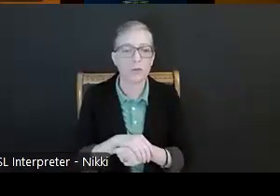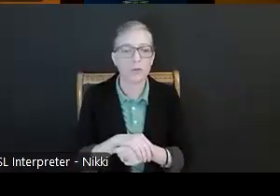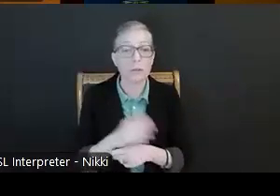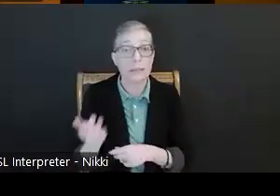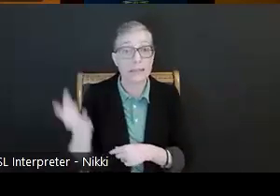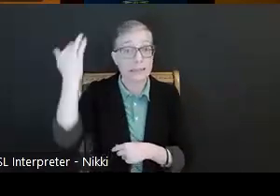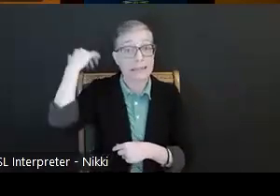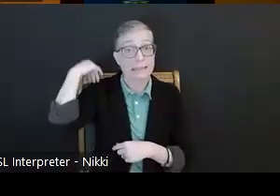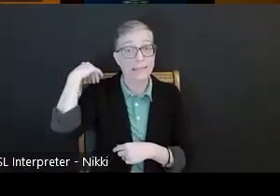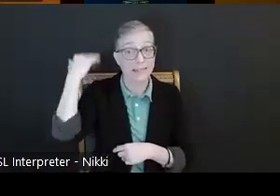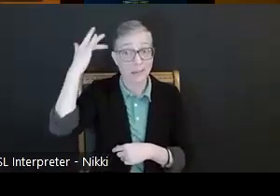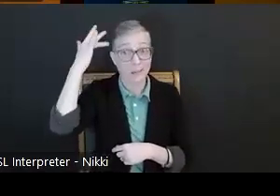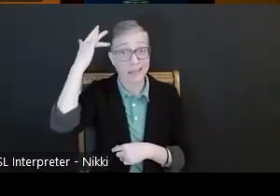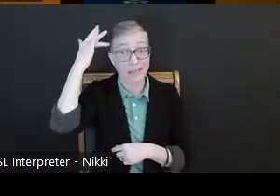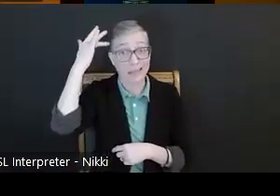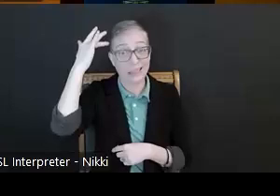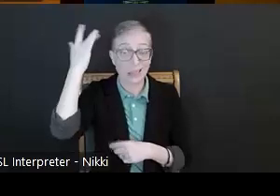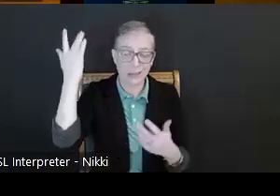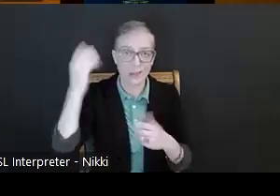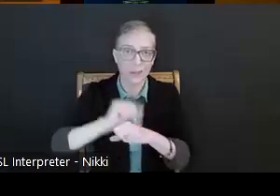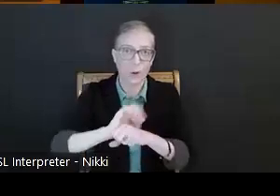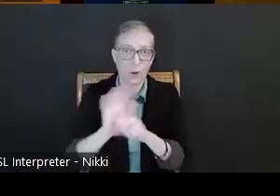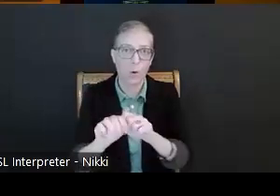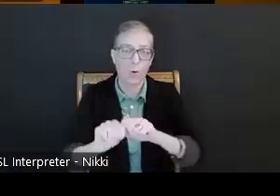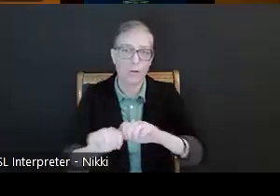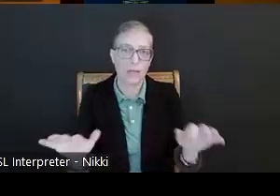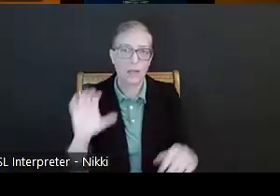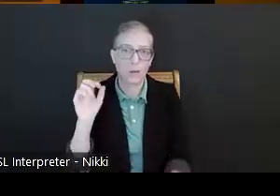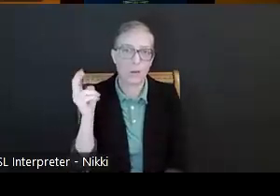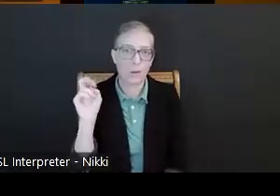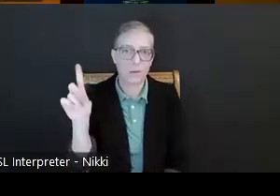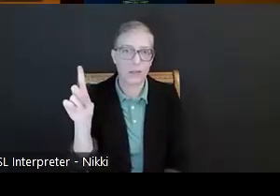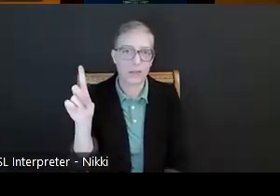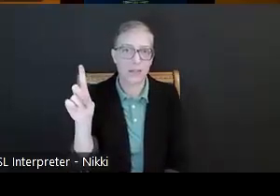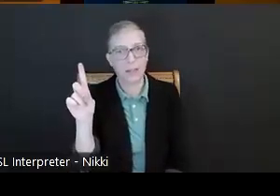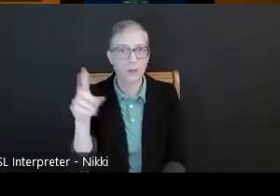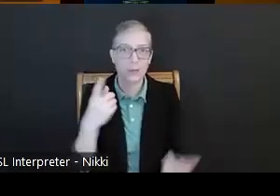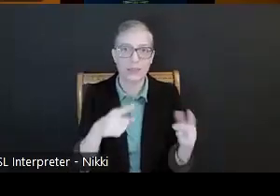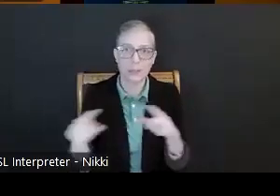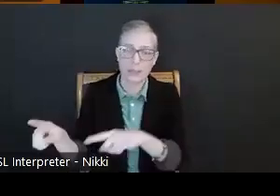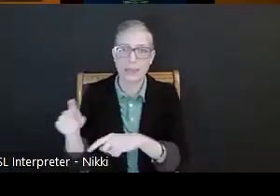pushed because of covid it was when Co was um at the height of what was happening but you know in